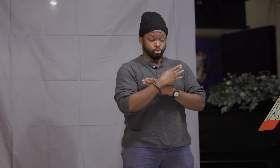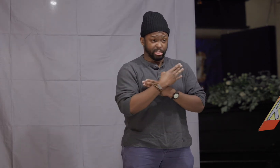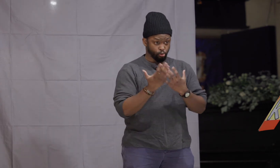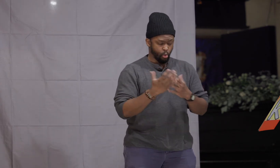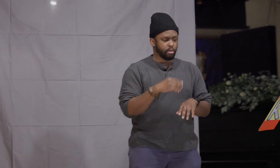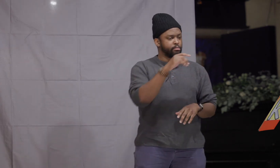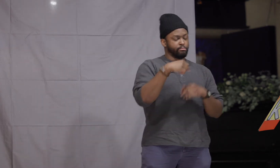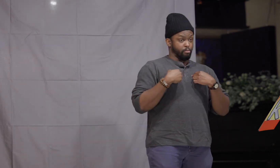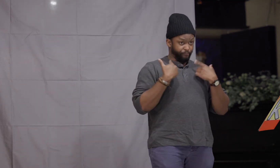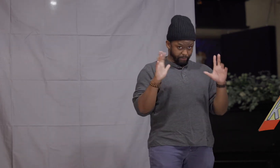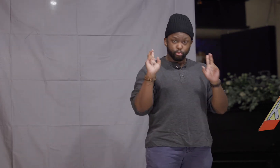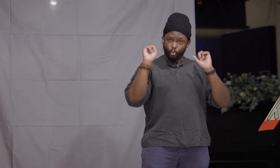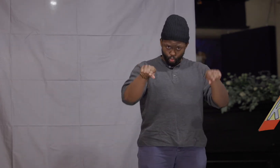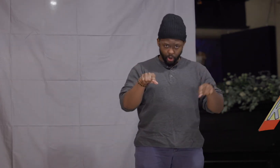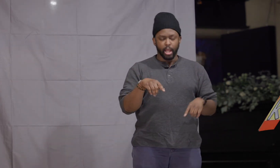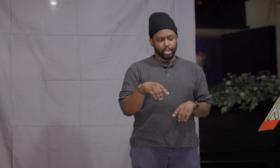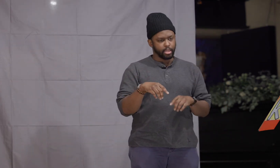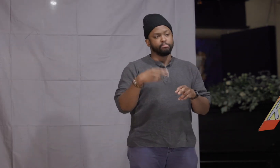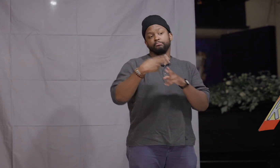this historic beach in Charleston.